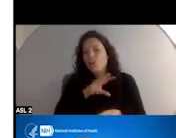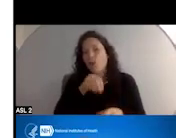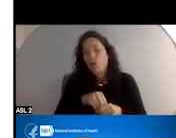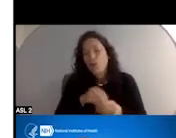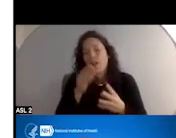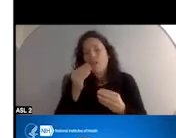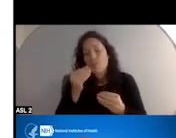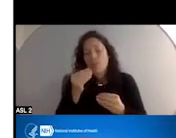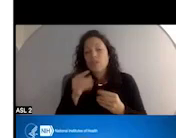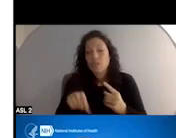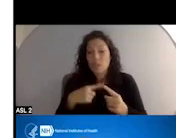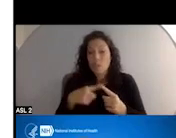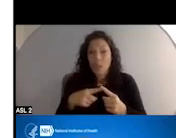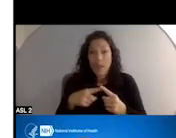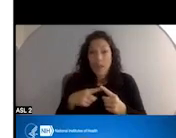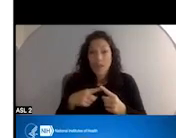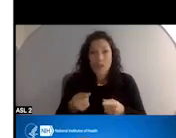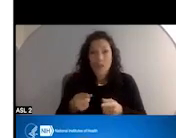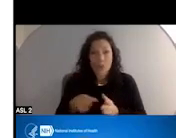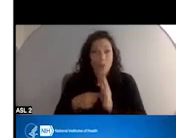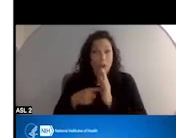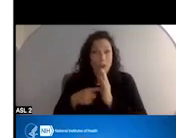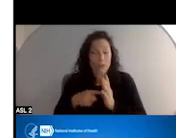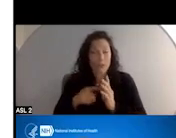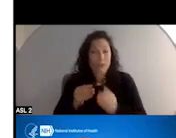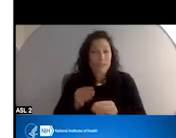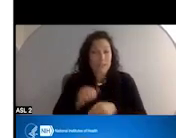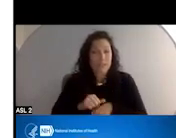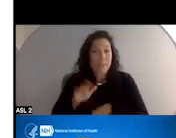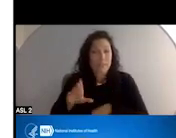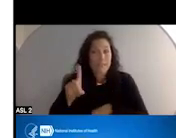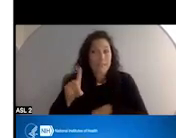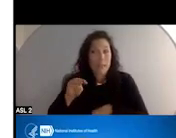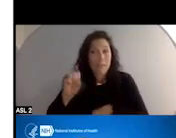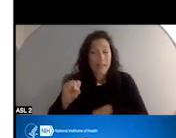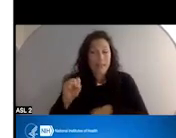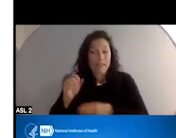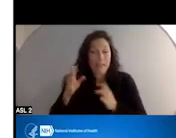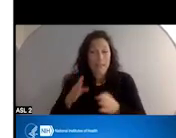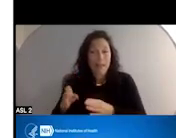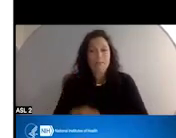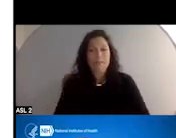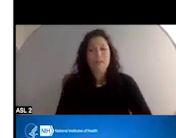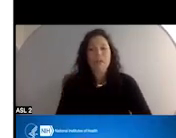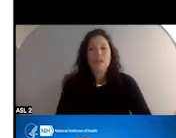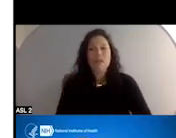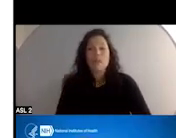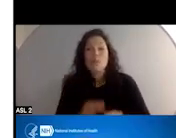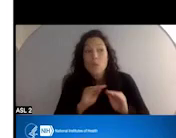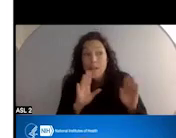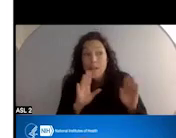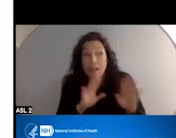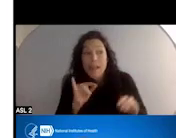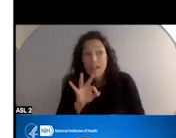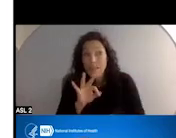when you're required to submit a DMS plan. Elyse Sullivan: And so, to clarify, Cindy, if you're requesting no dollars,